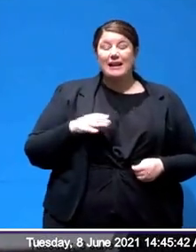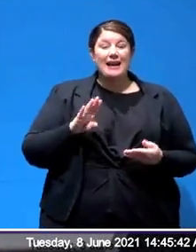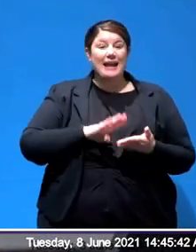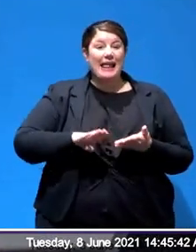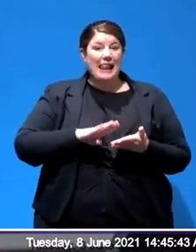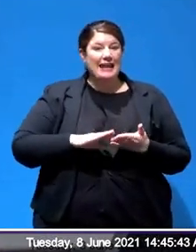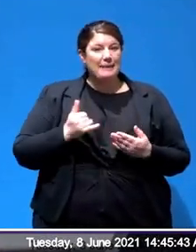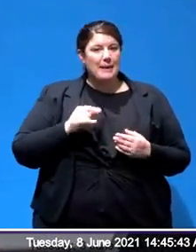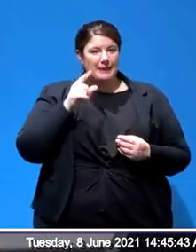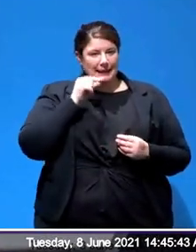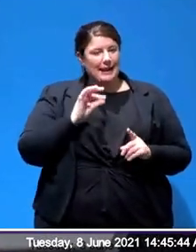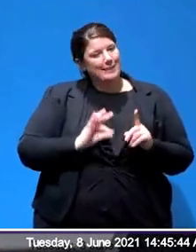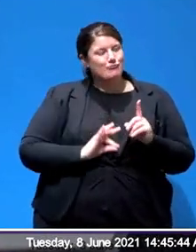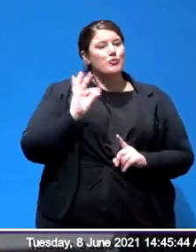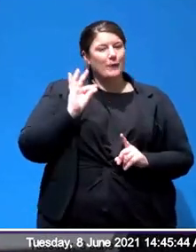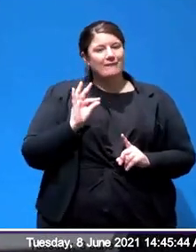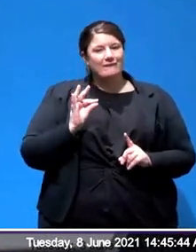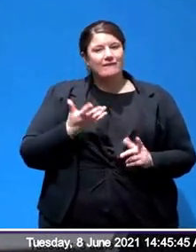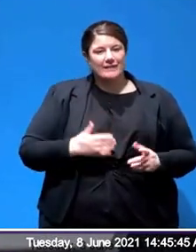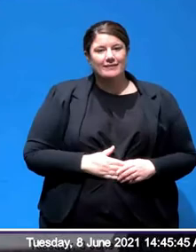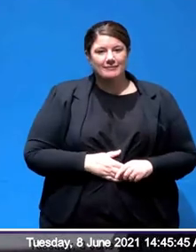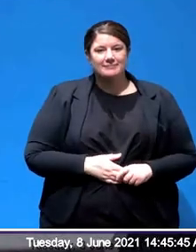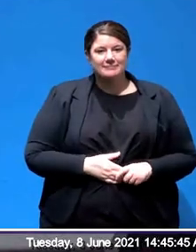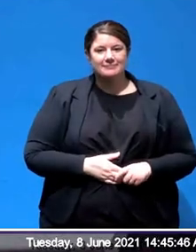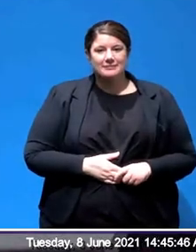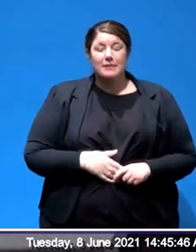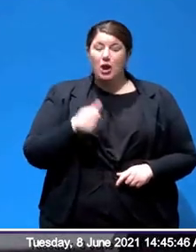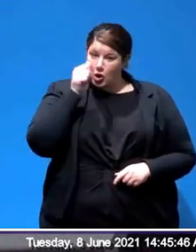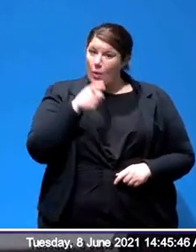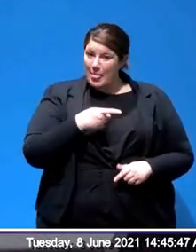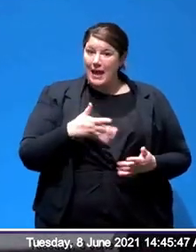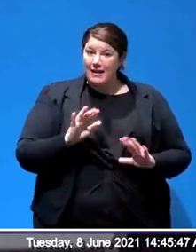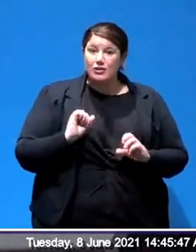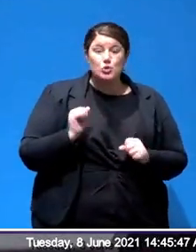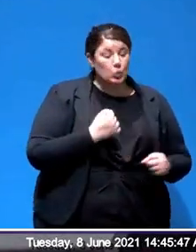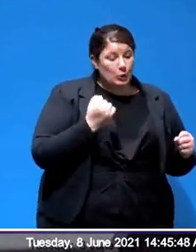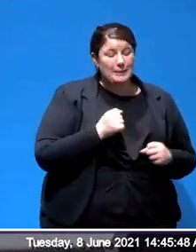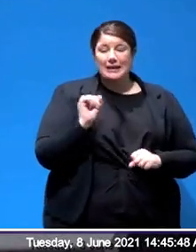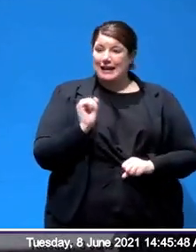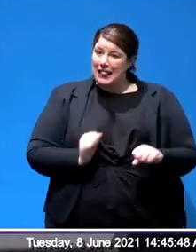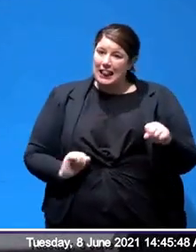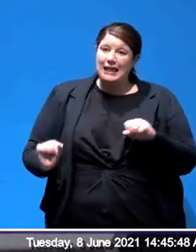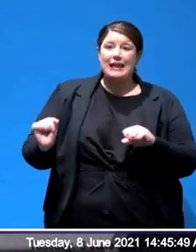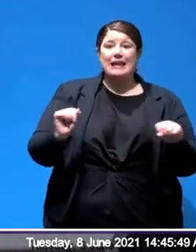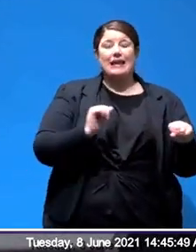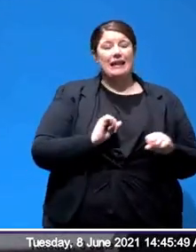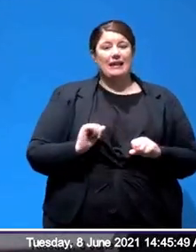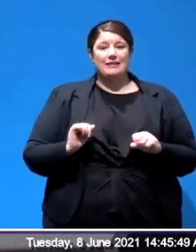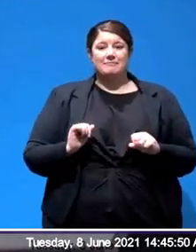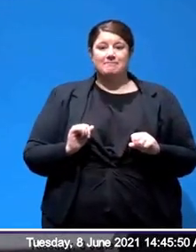But I do know that they did sweep and clean and wash things, and if they